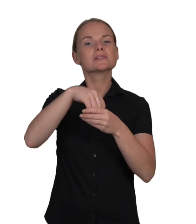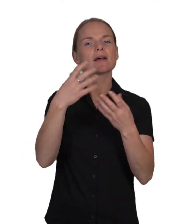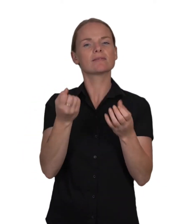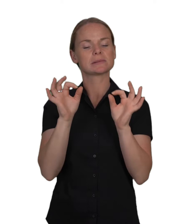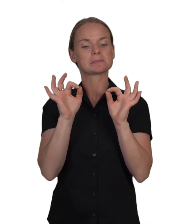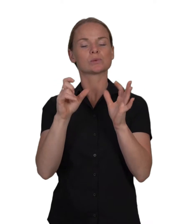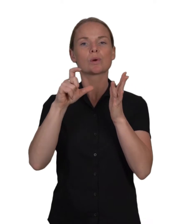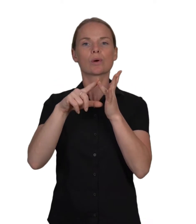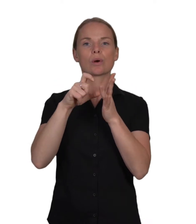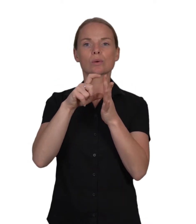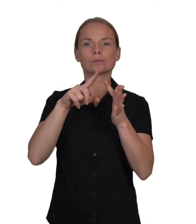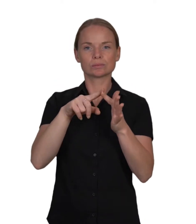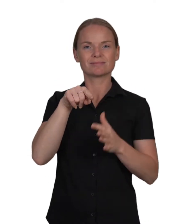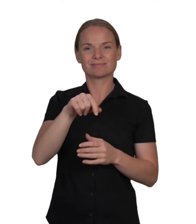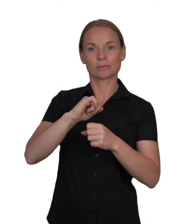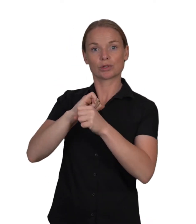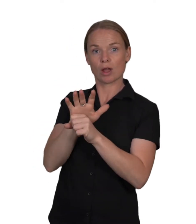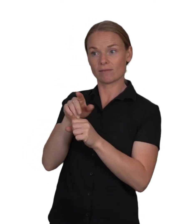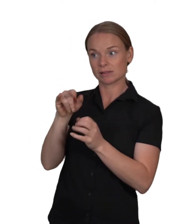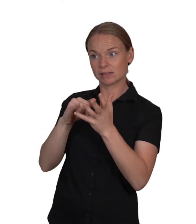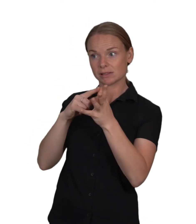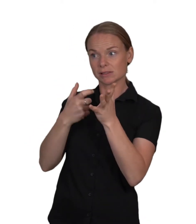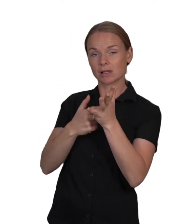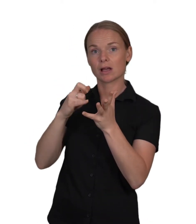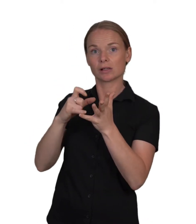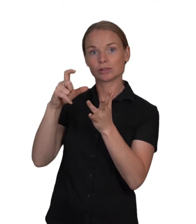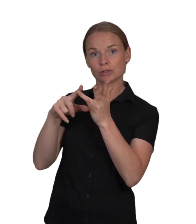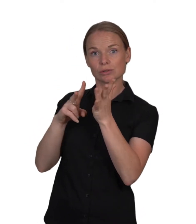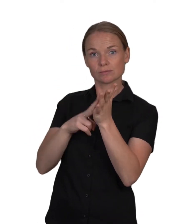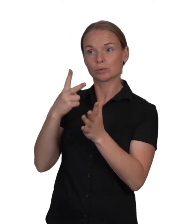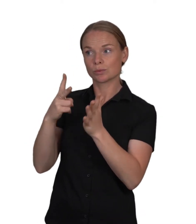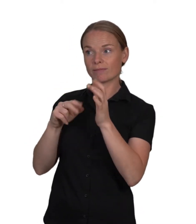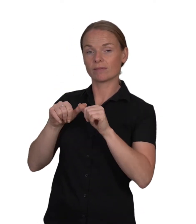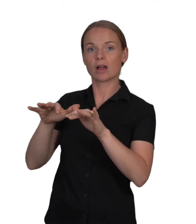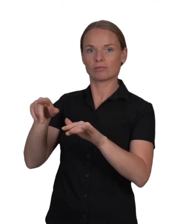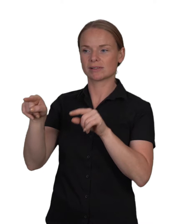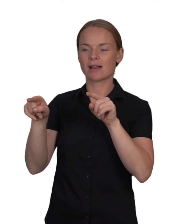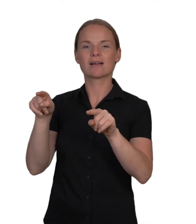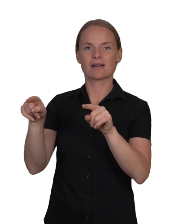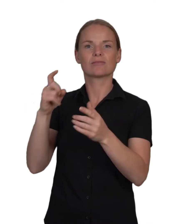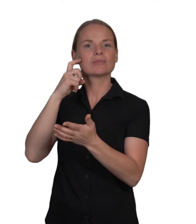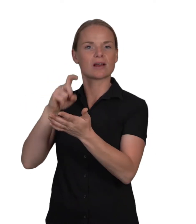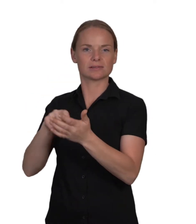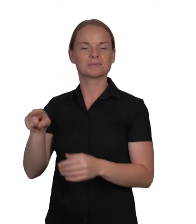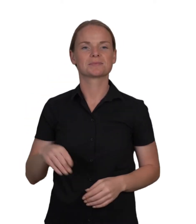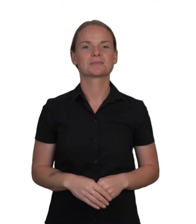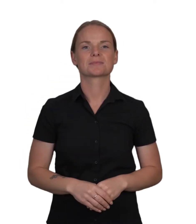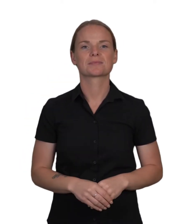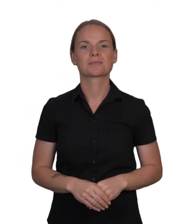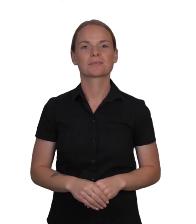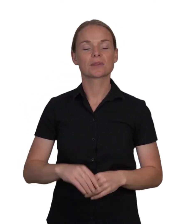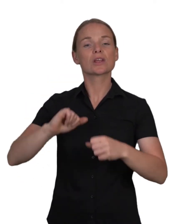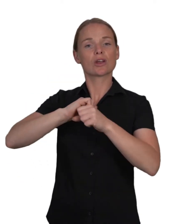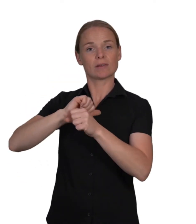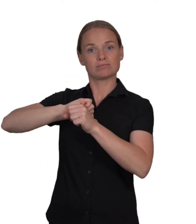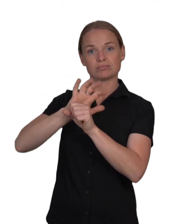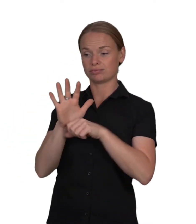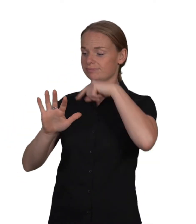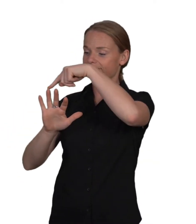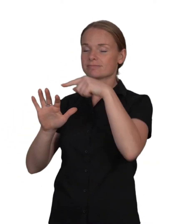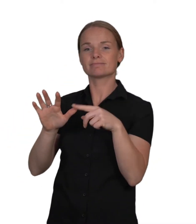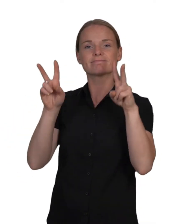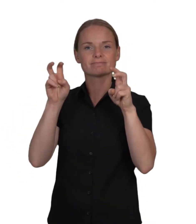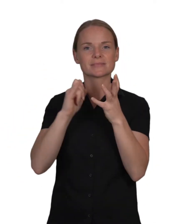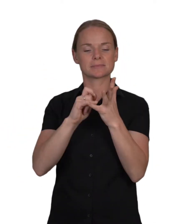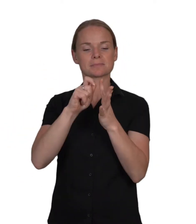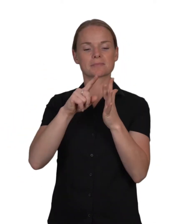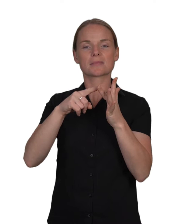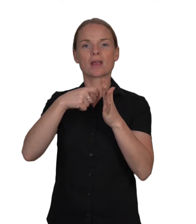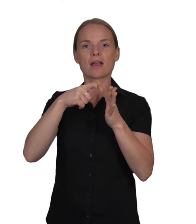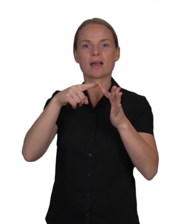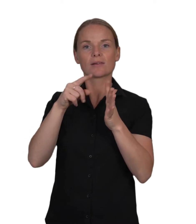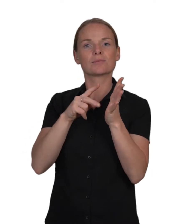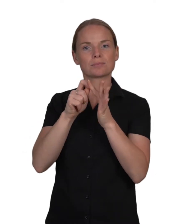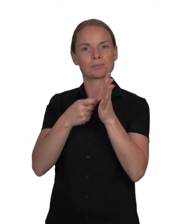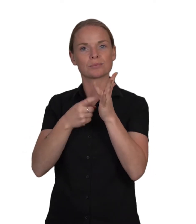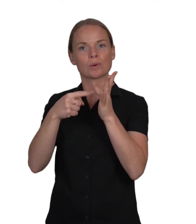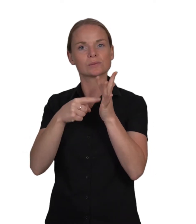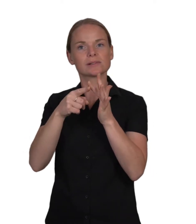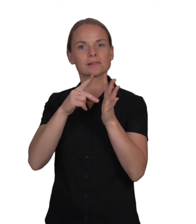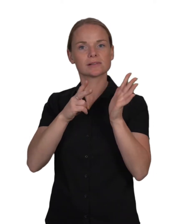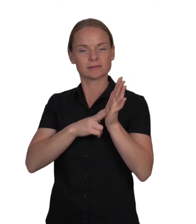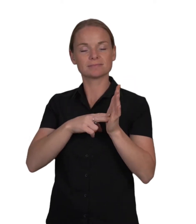It contains the genetic code for an important part of the SARS-CoV-2 virus called the spike protein.